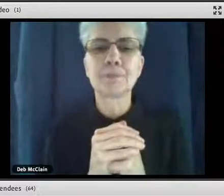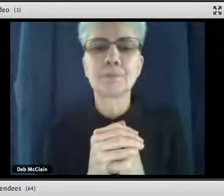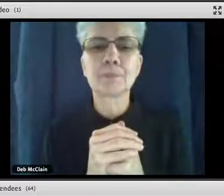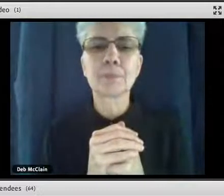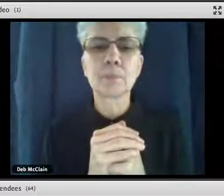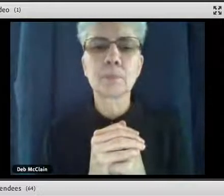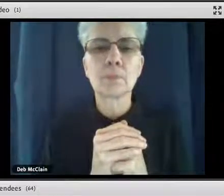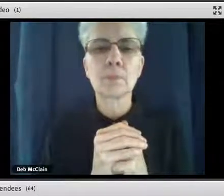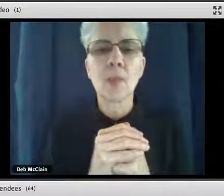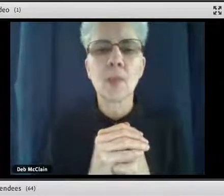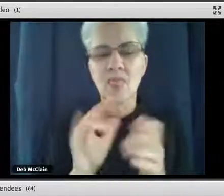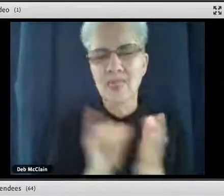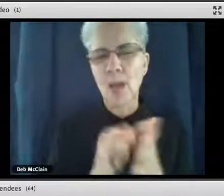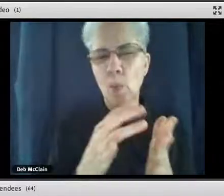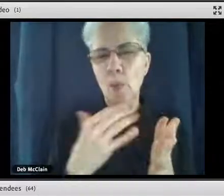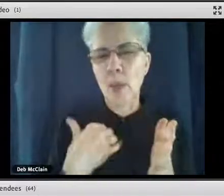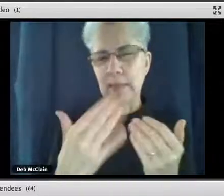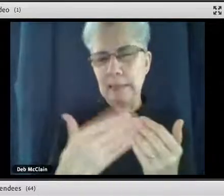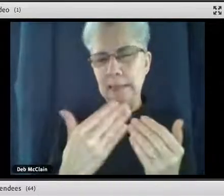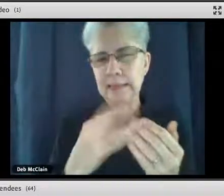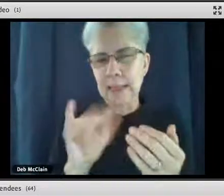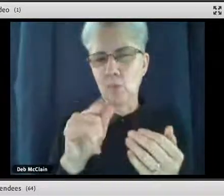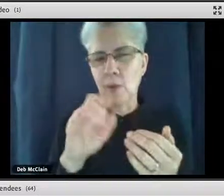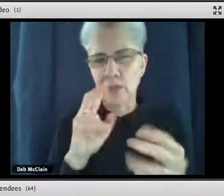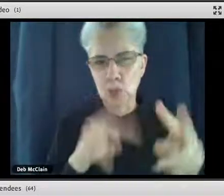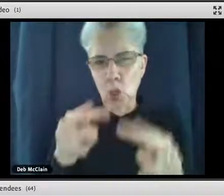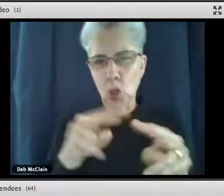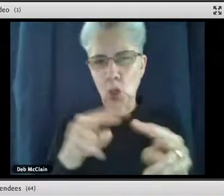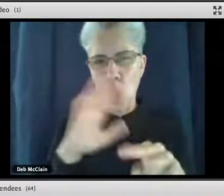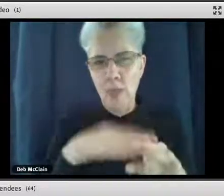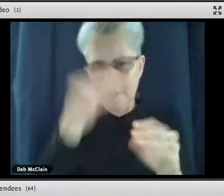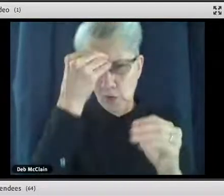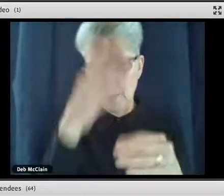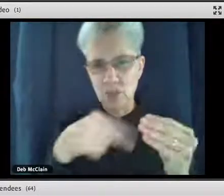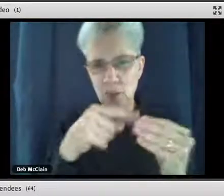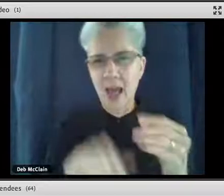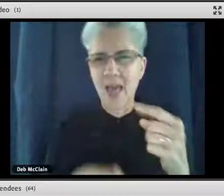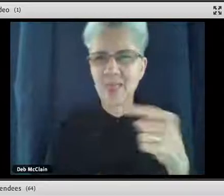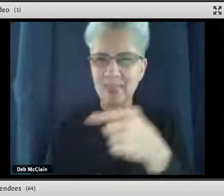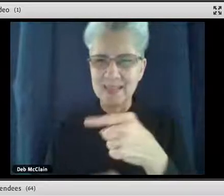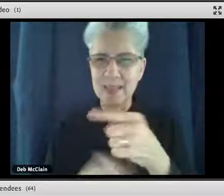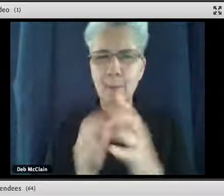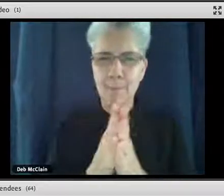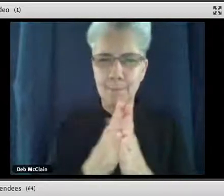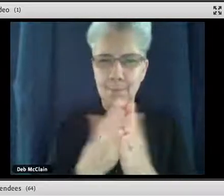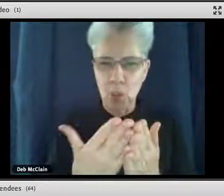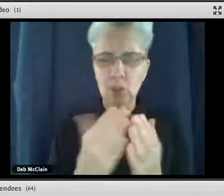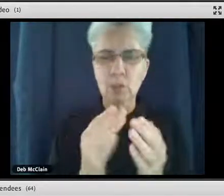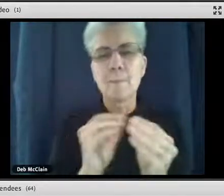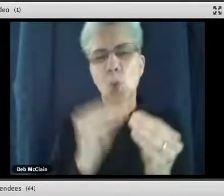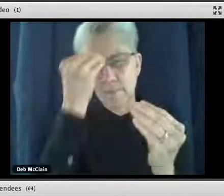you know, have that easy reference to look at the information on this book. It'll be there just kind of --